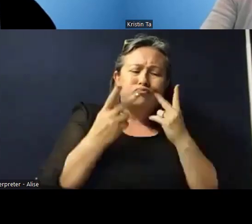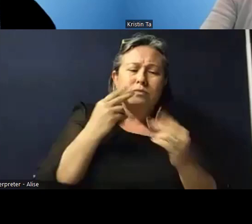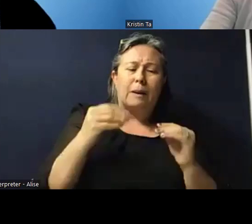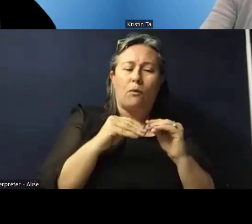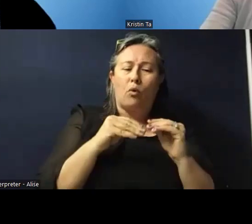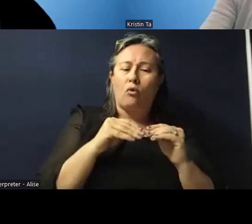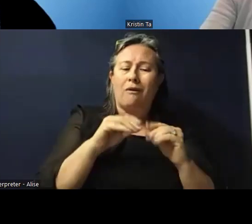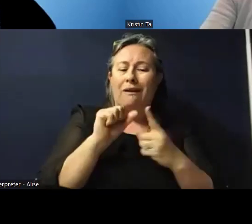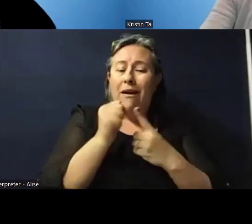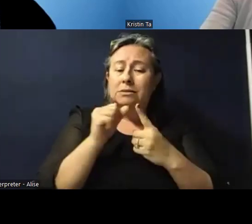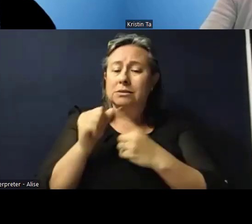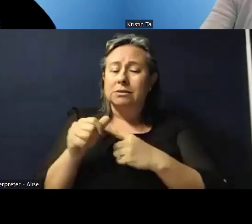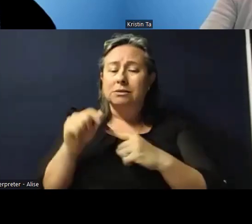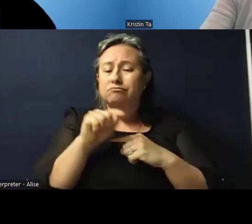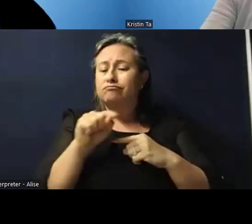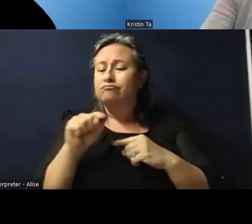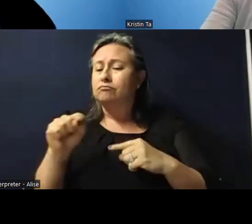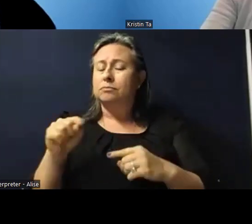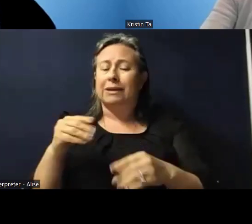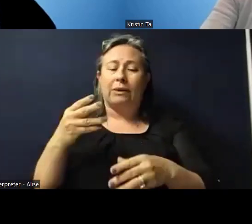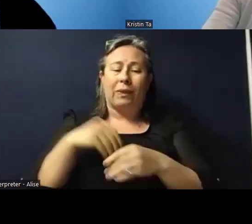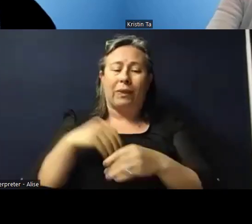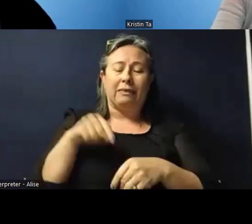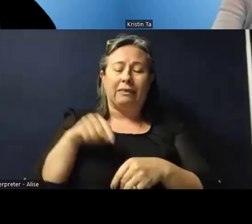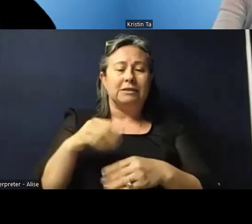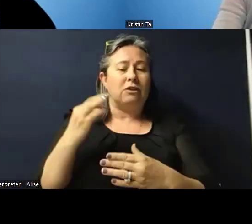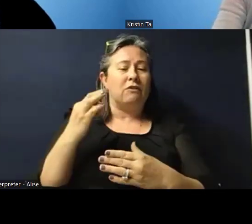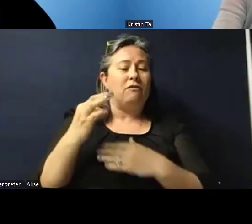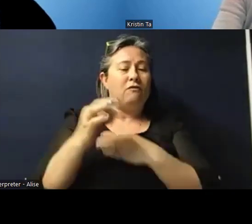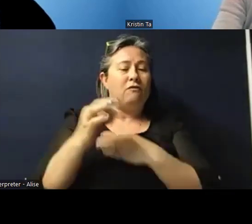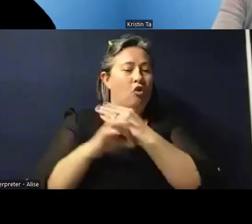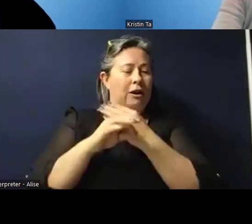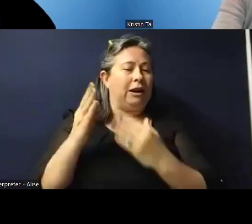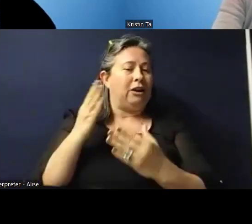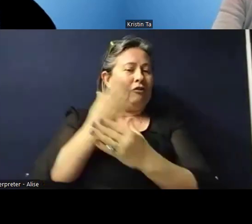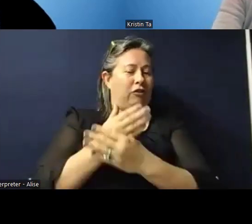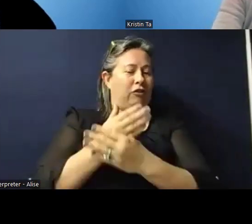in this foreign interference space and harassment space,